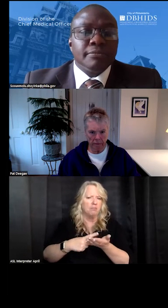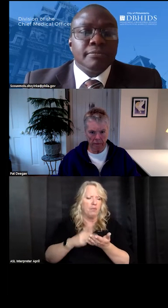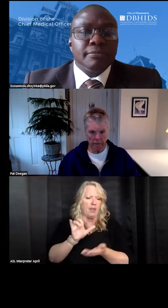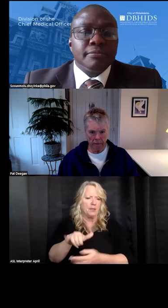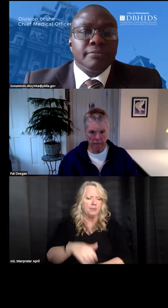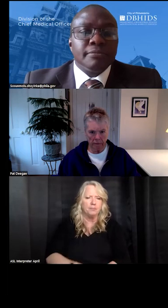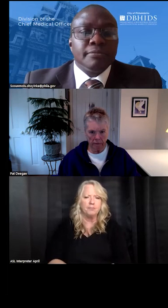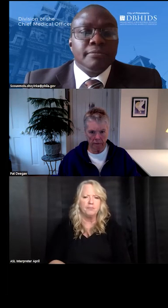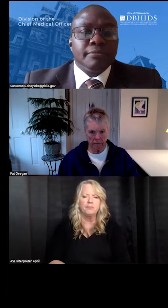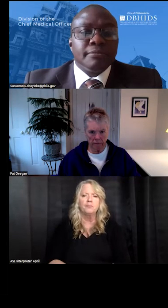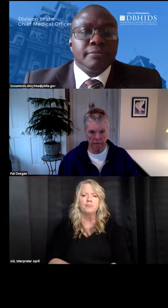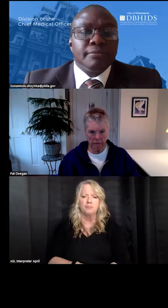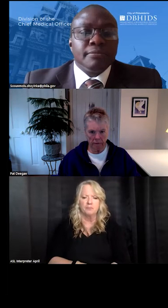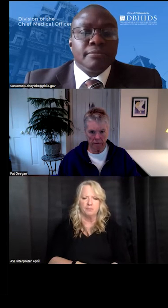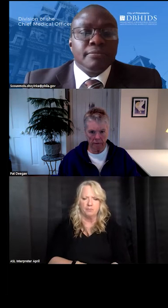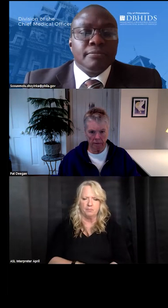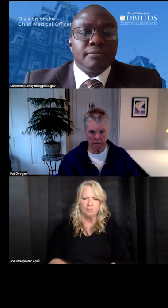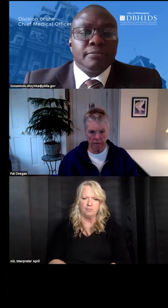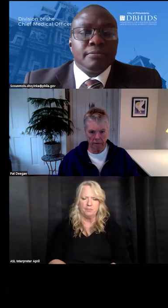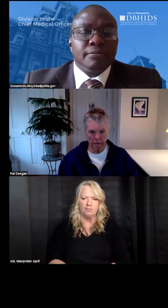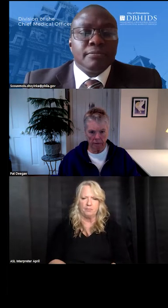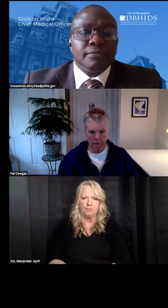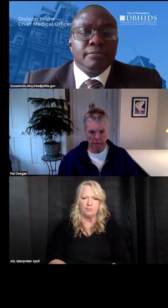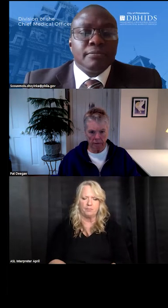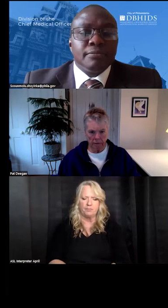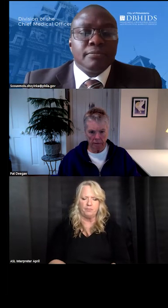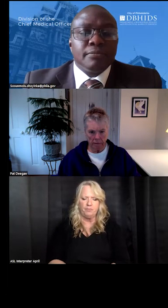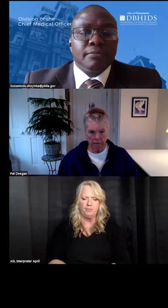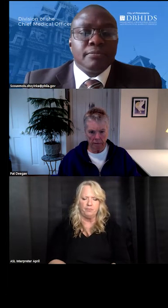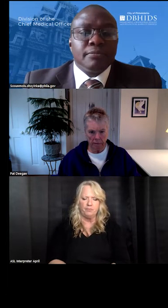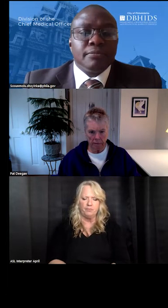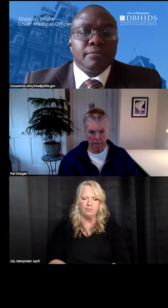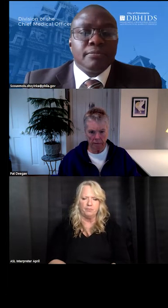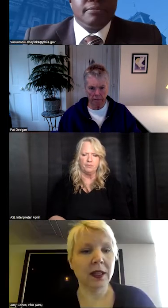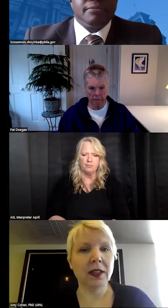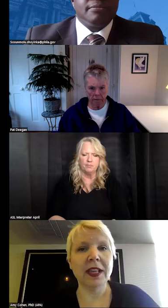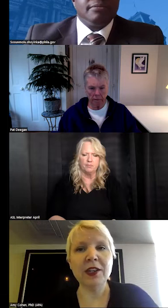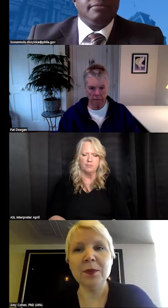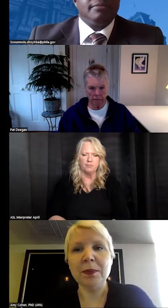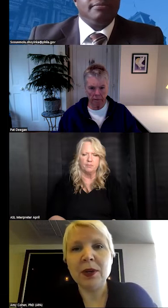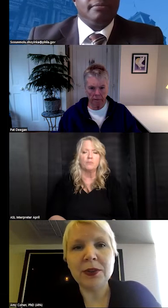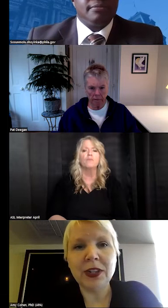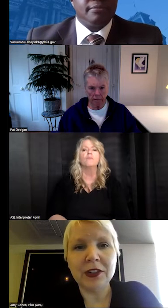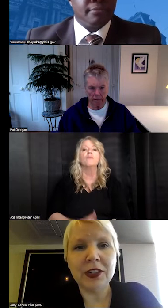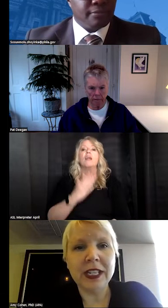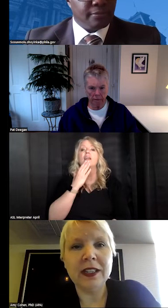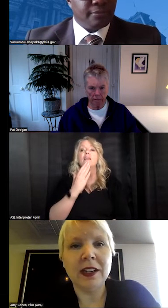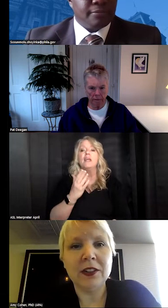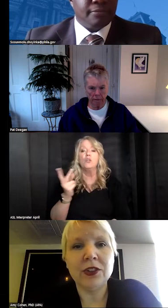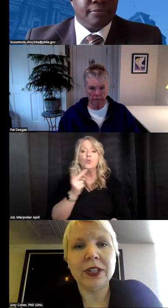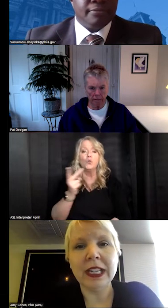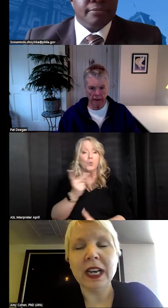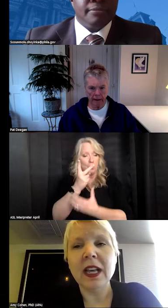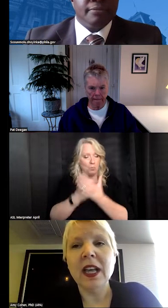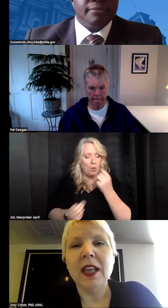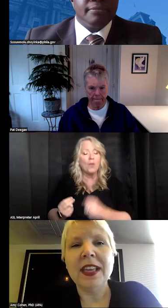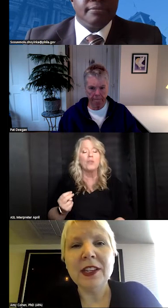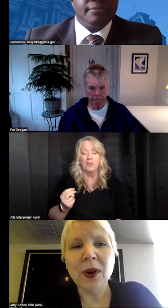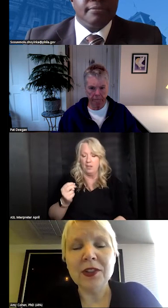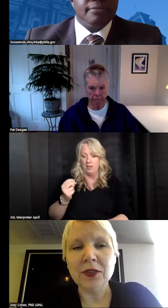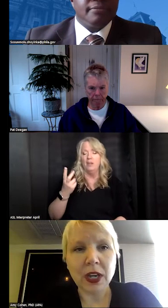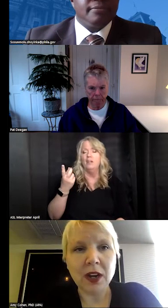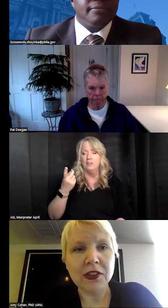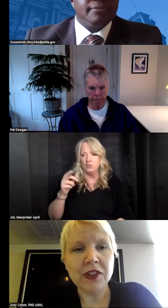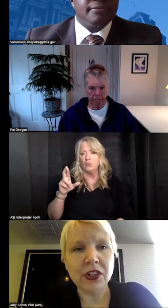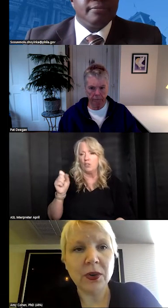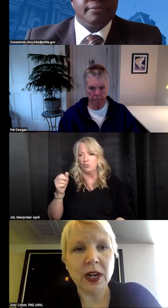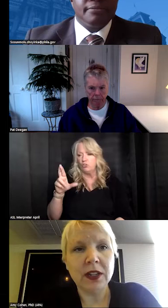RESTRICTIVE LEVELS OF CARE. AND I WILL JUST STOP THERE.